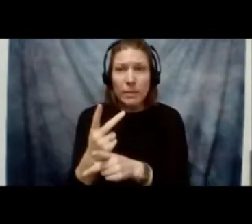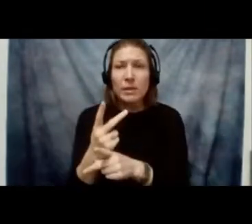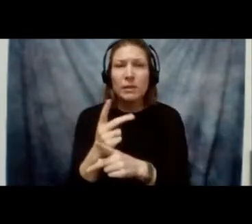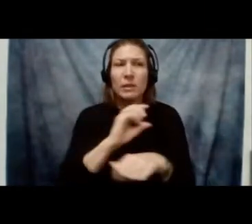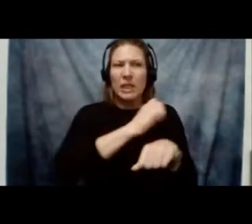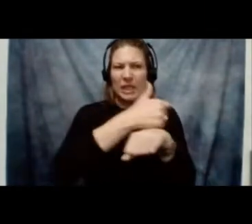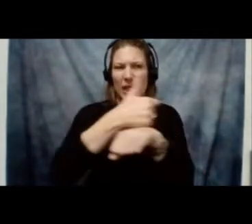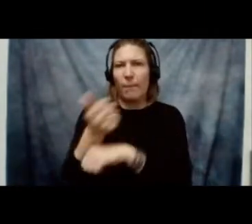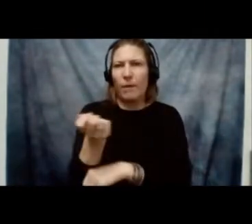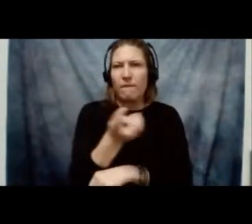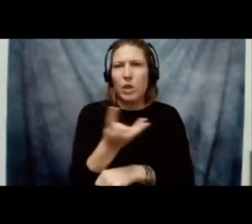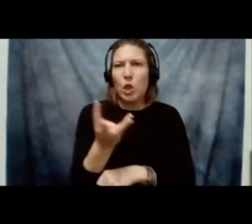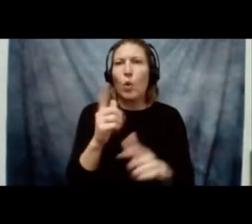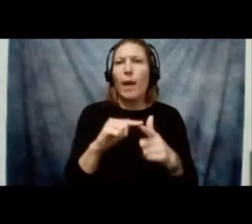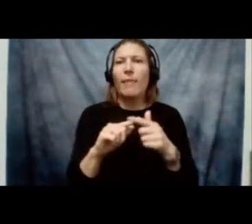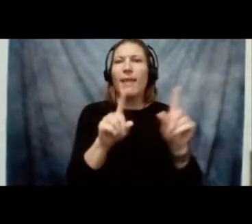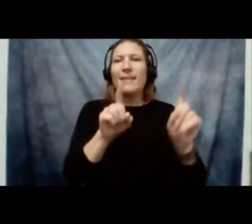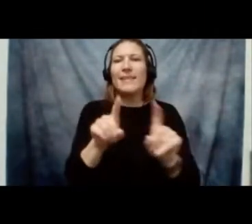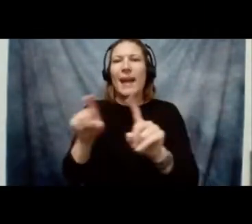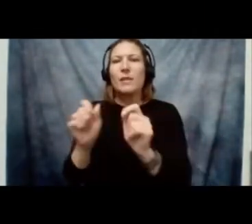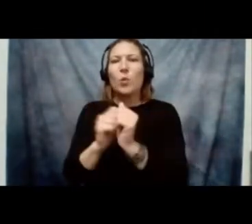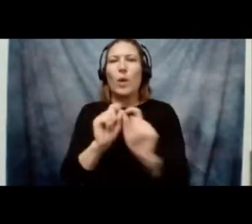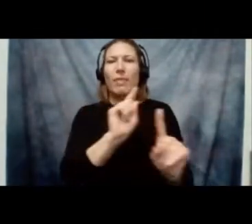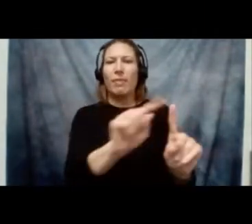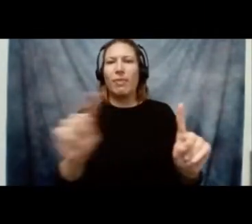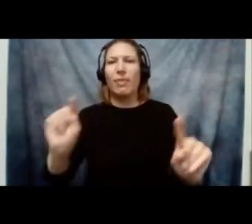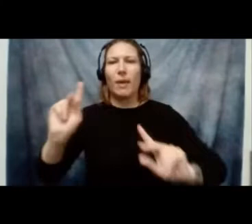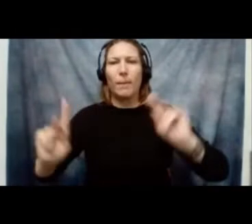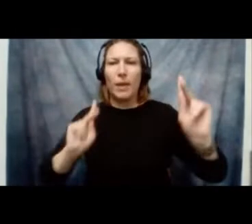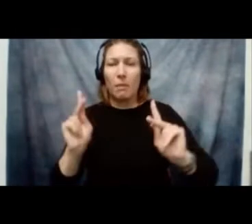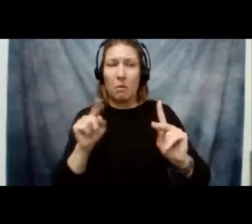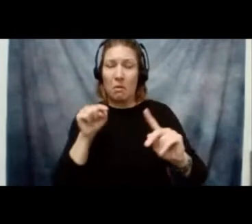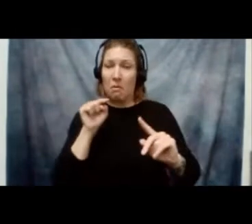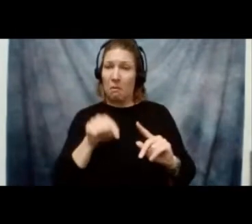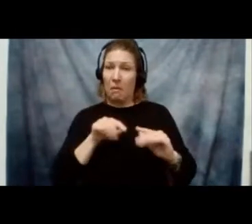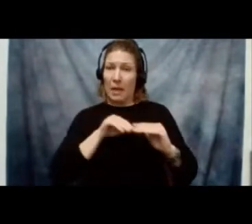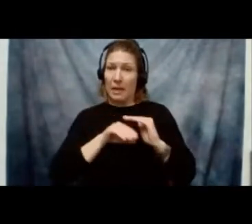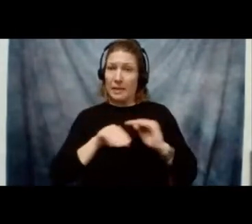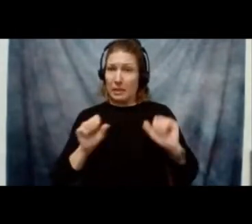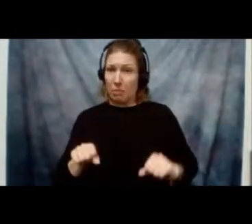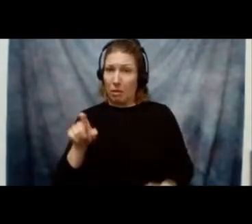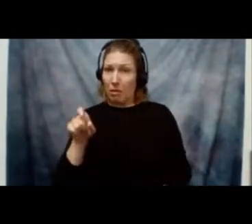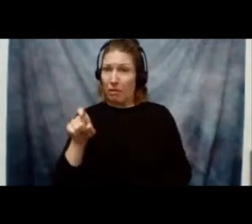accessible interaction should we be doing this are these colors is the screen layout navigable